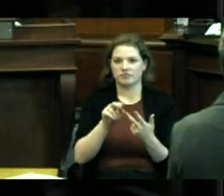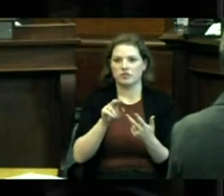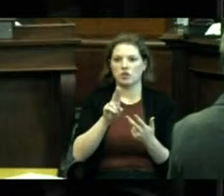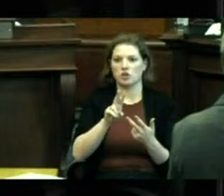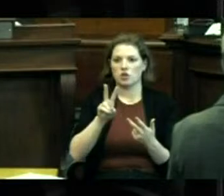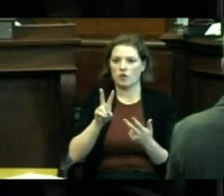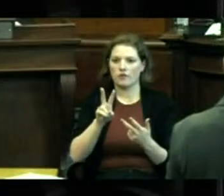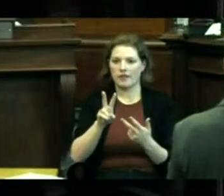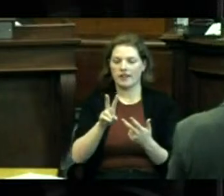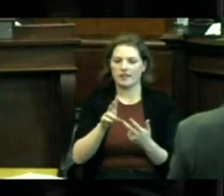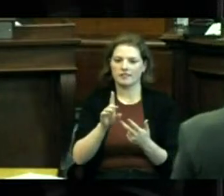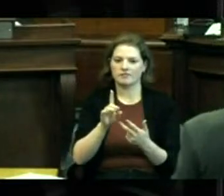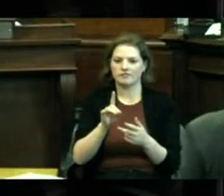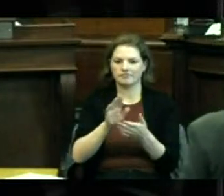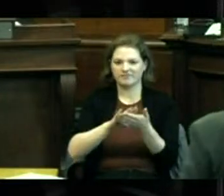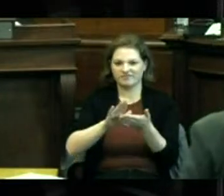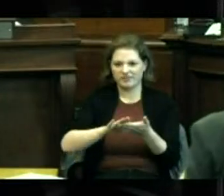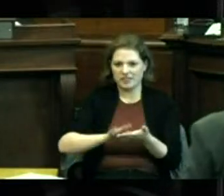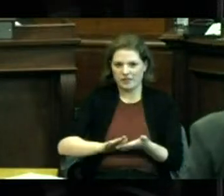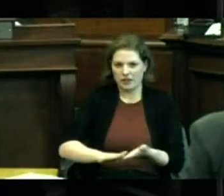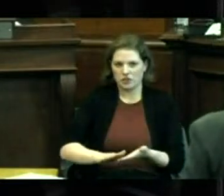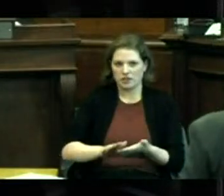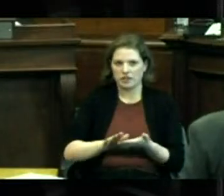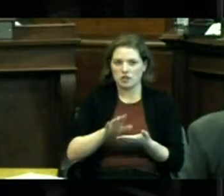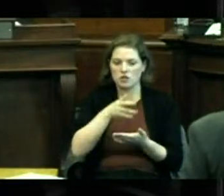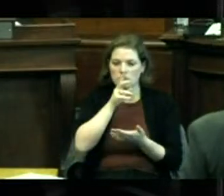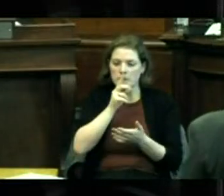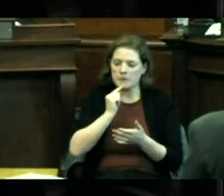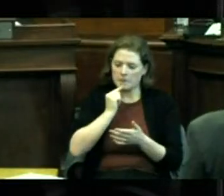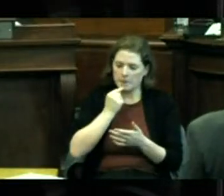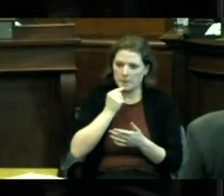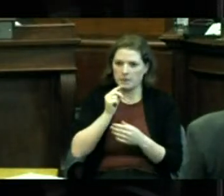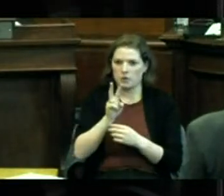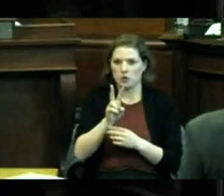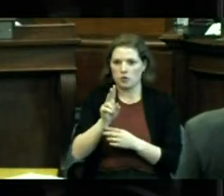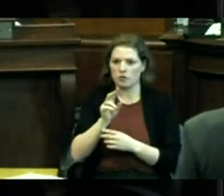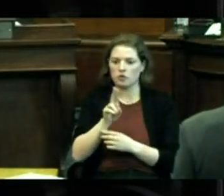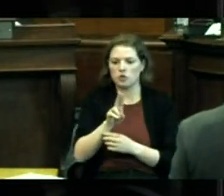on top of it. And then the other option was ultraviolet